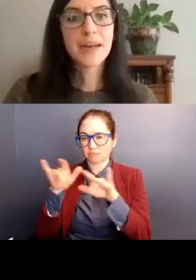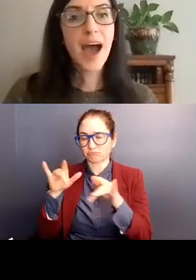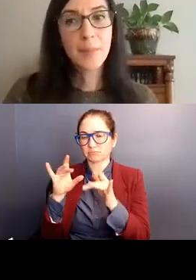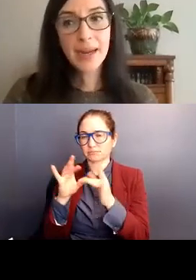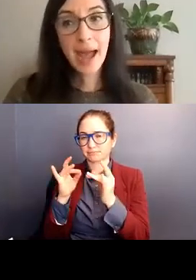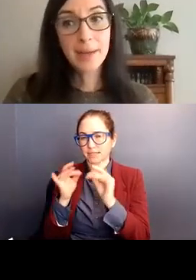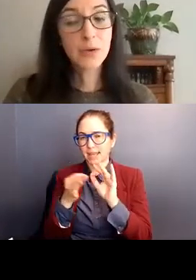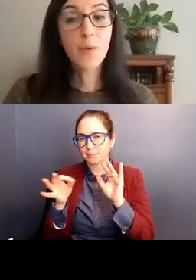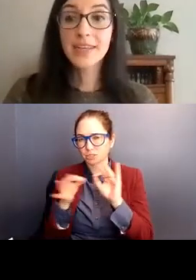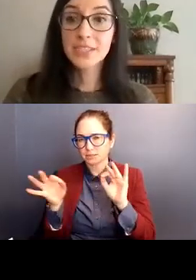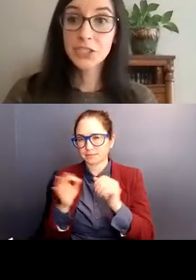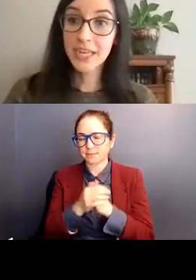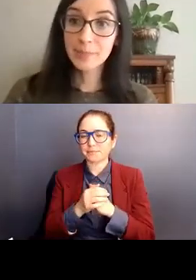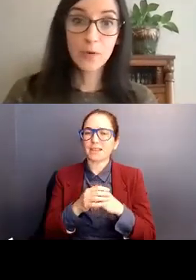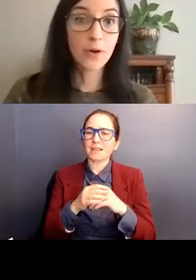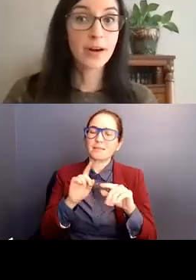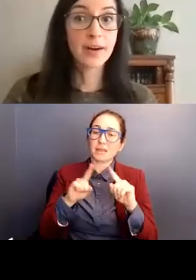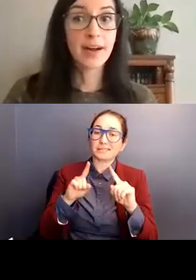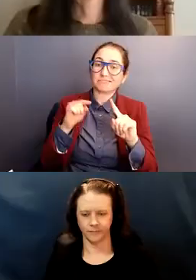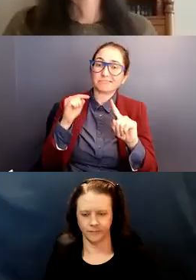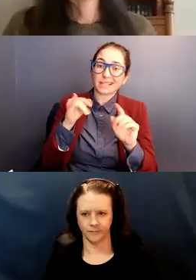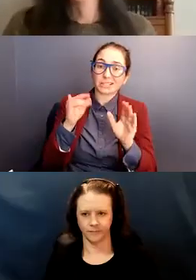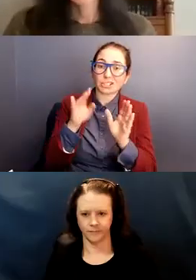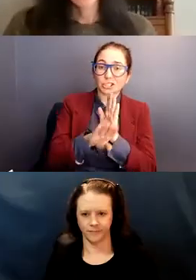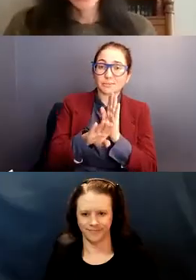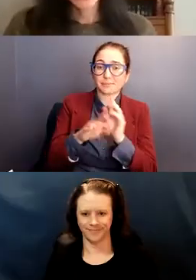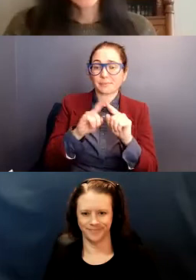But automatic captioning, while it's cheap or might be free,